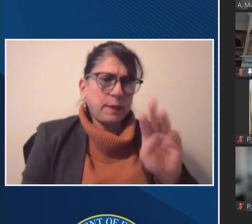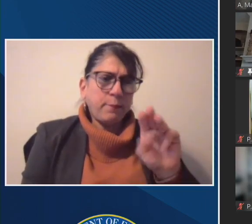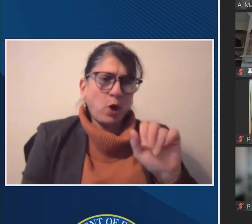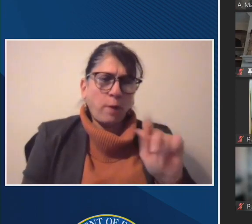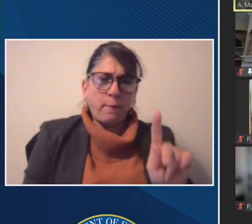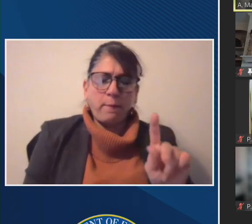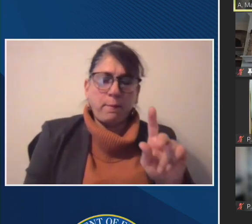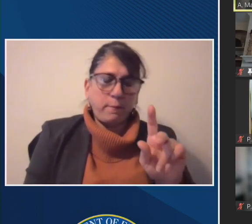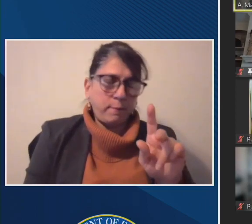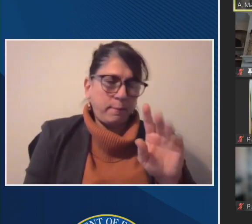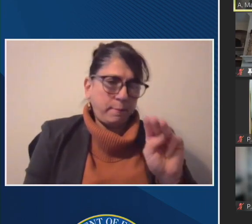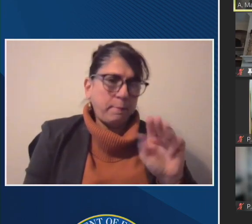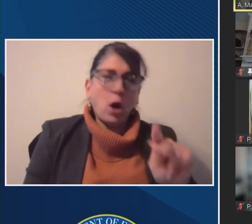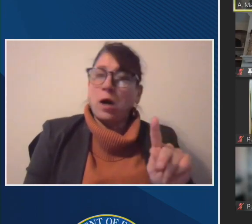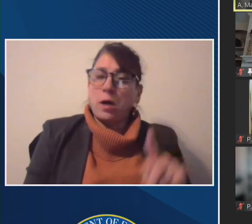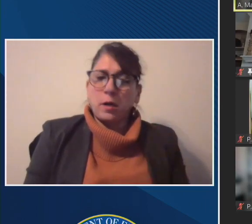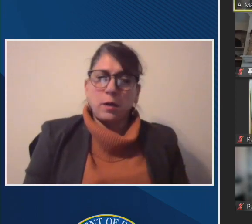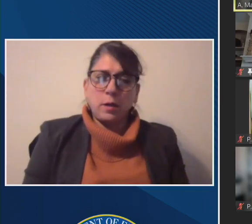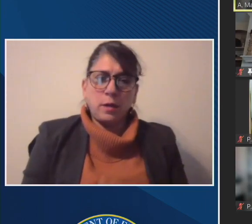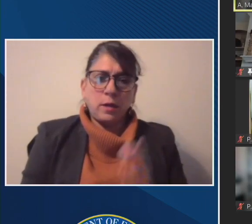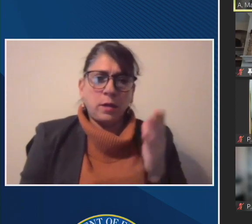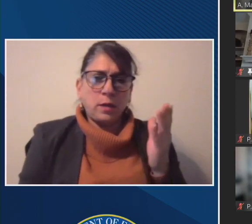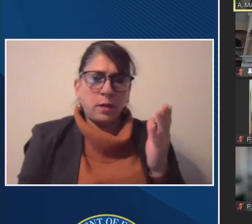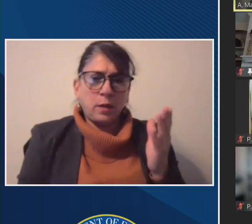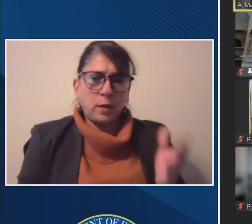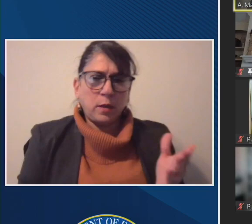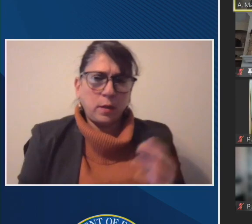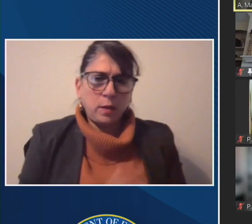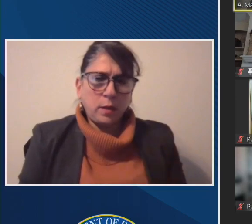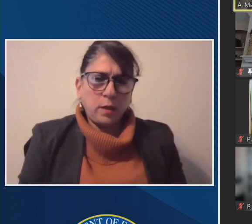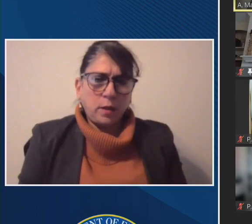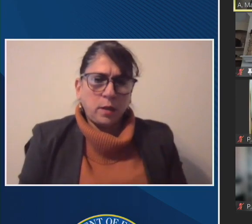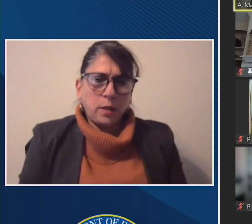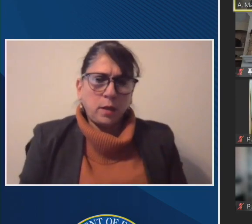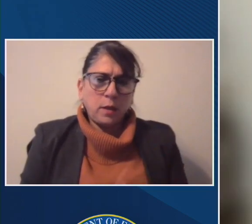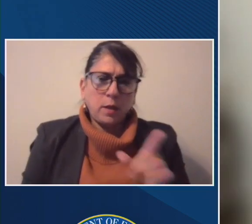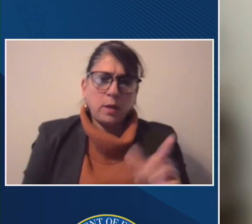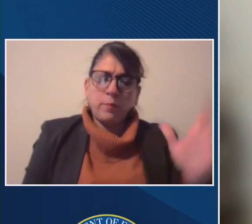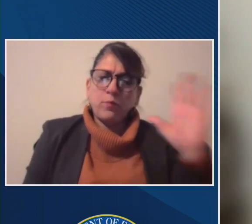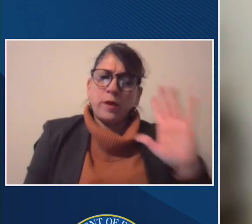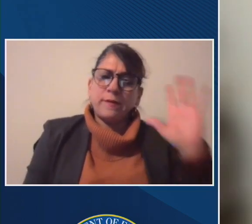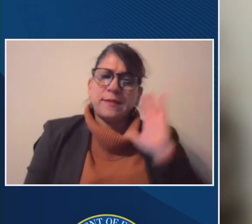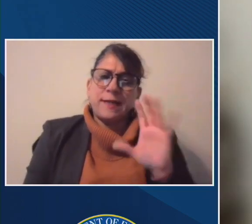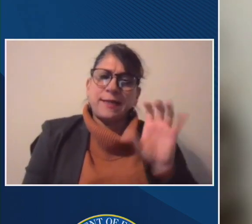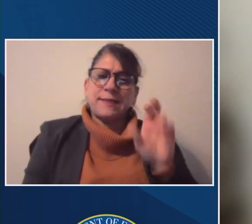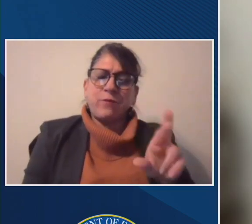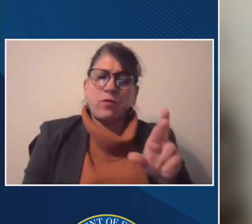Thank you. I do wish to remind the panel also that previously civil rights and consumer advocates were separate seats,